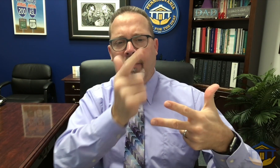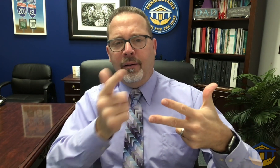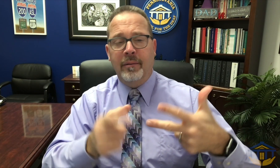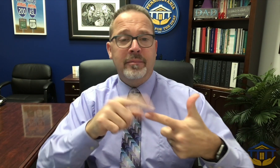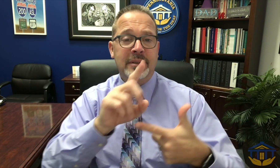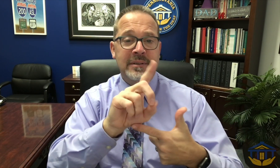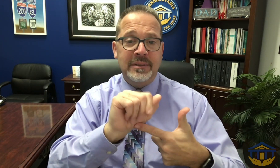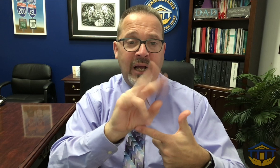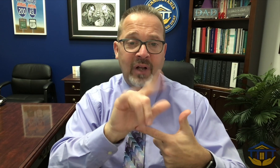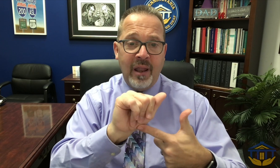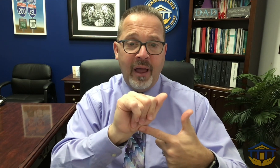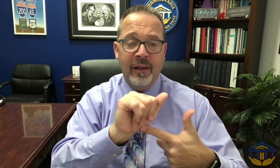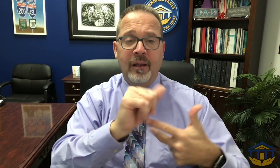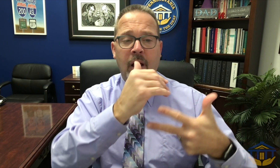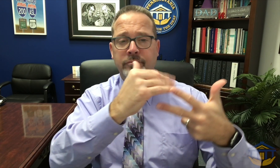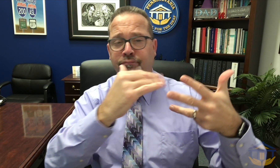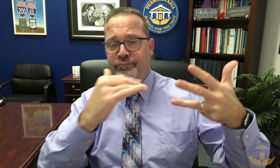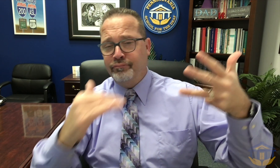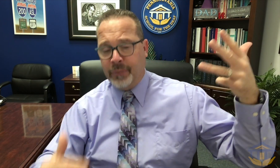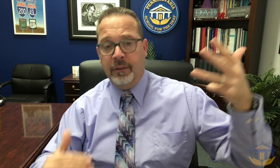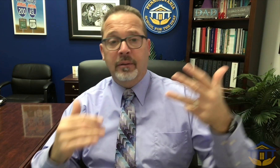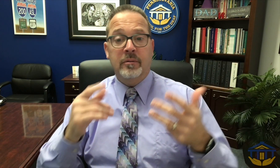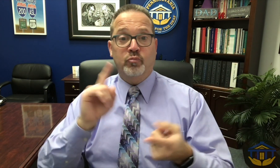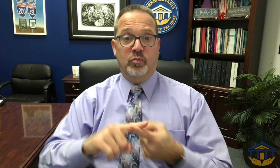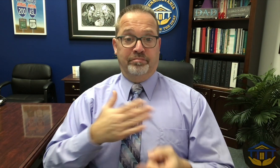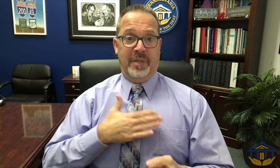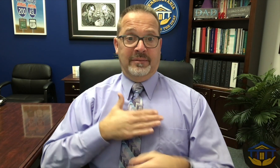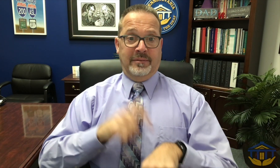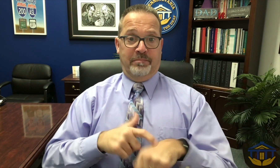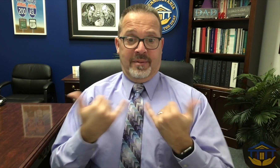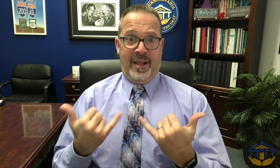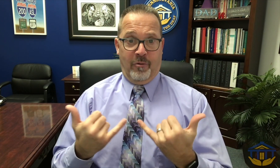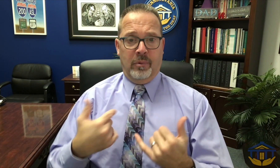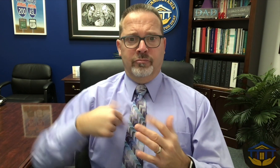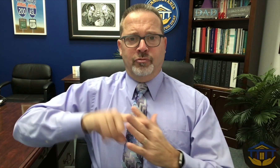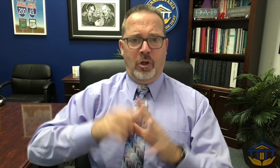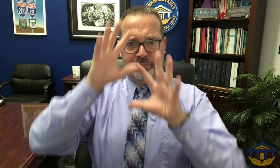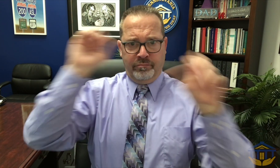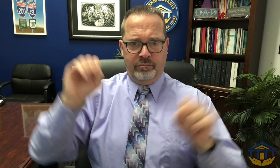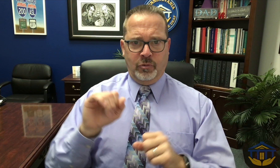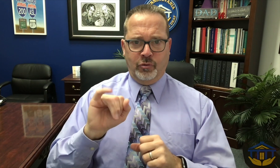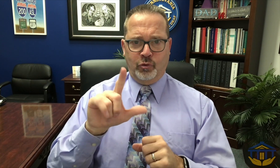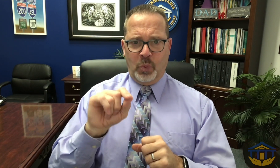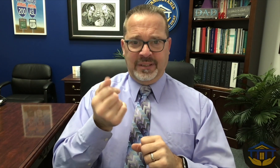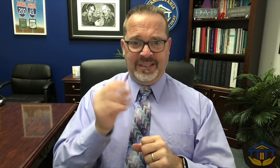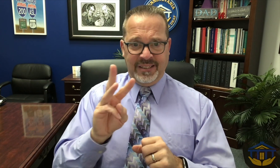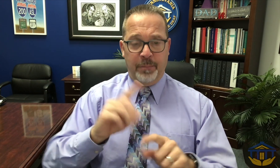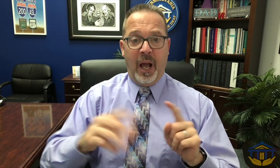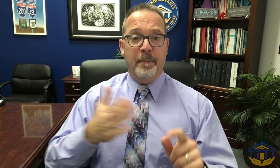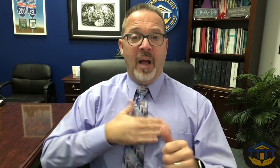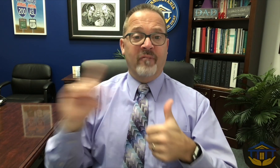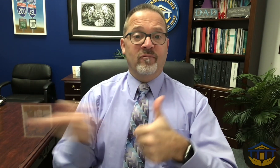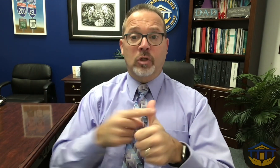of the Nevil award. It has been given every year since. When I started here in 2016 I selected